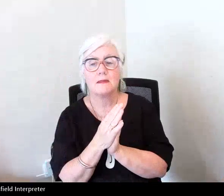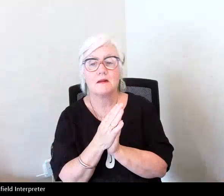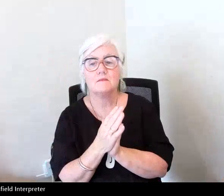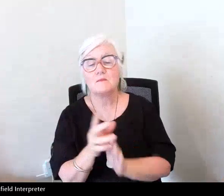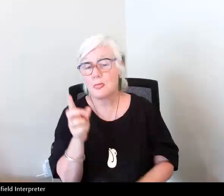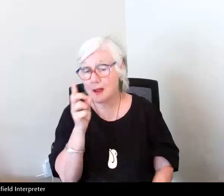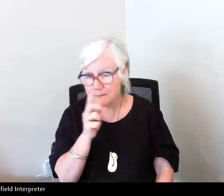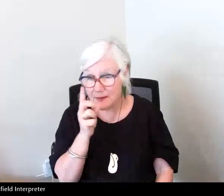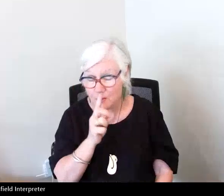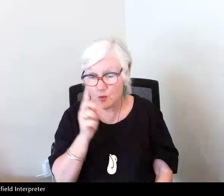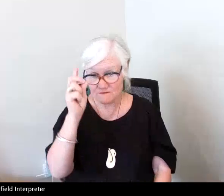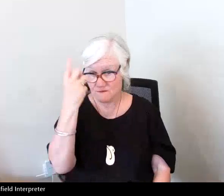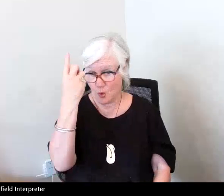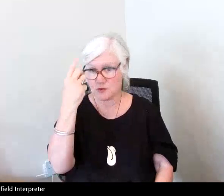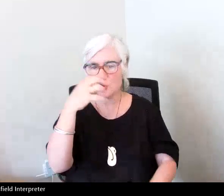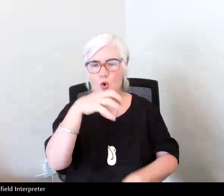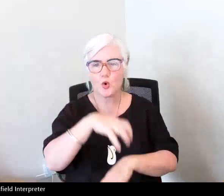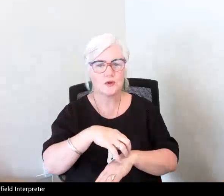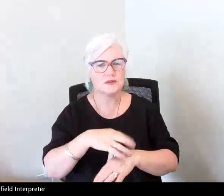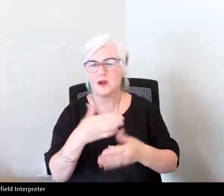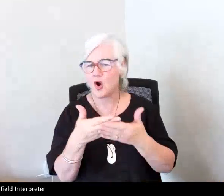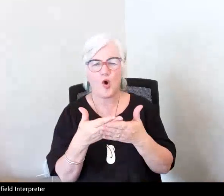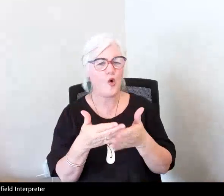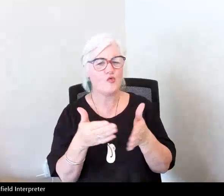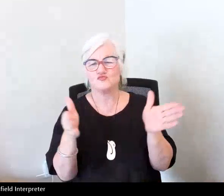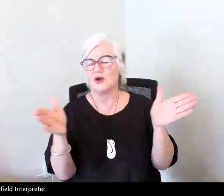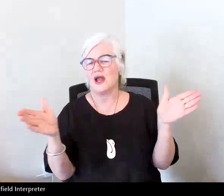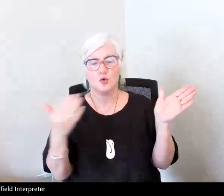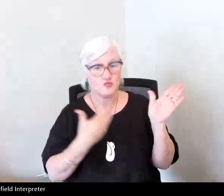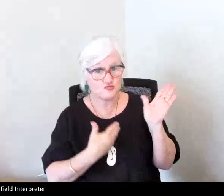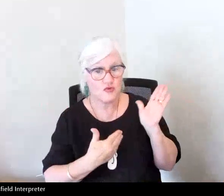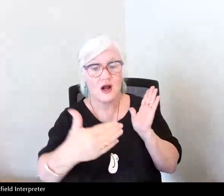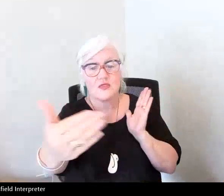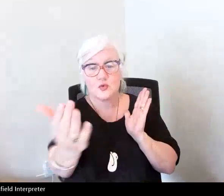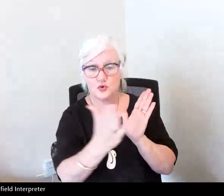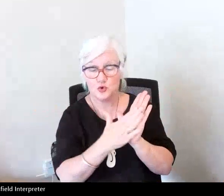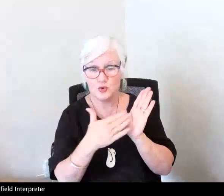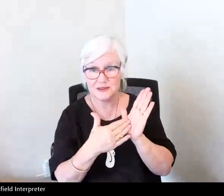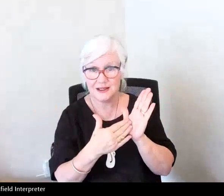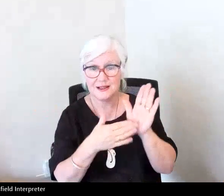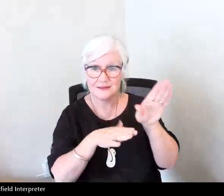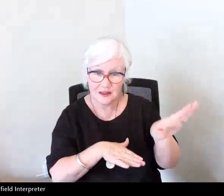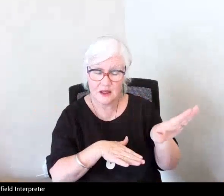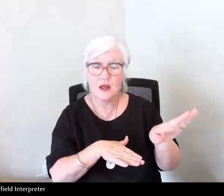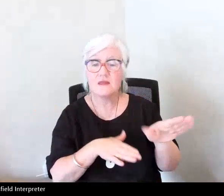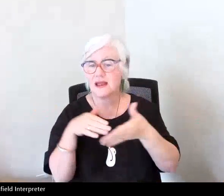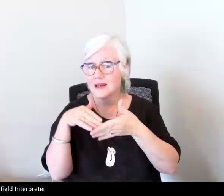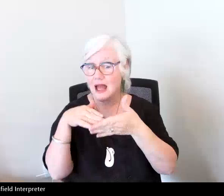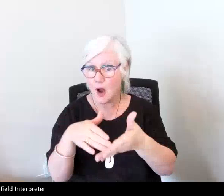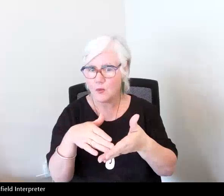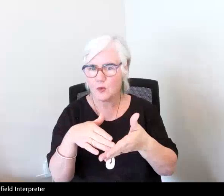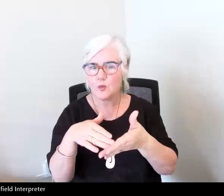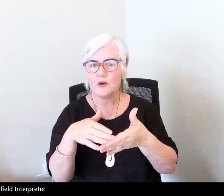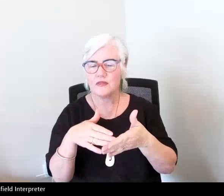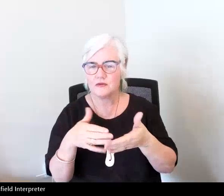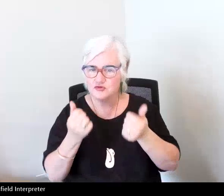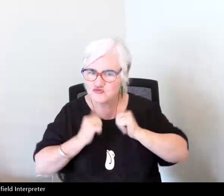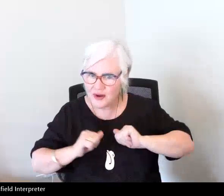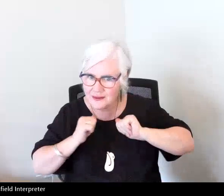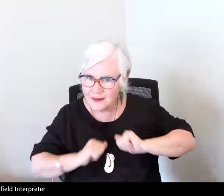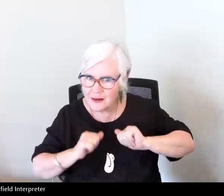arranged of the whole of like New Zealand. They can help with Speaking Up courses, they help you